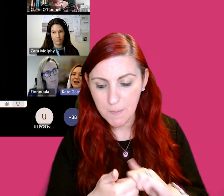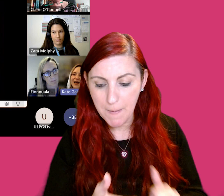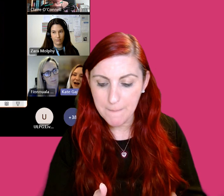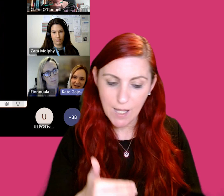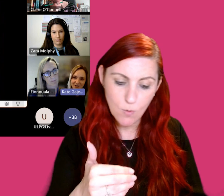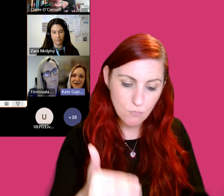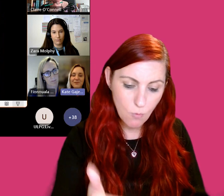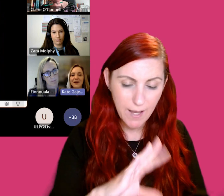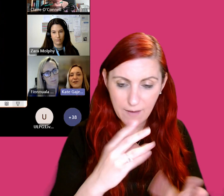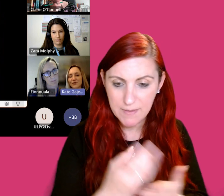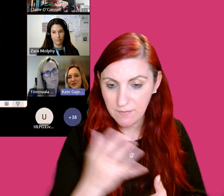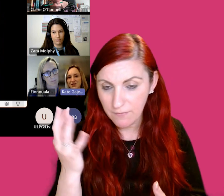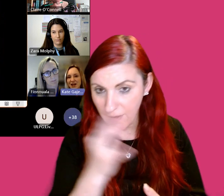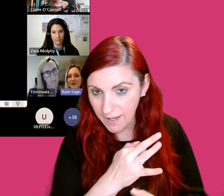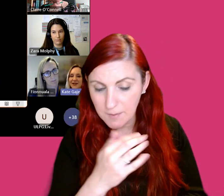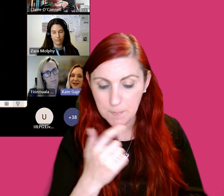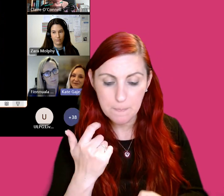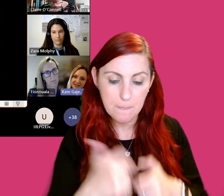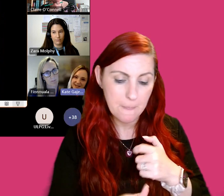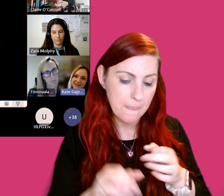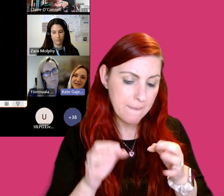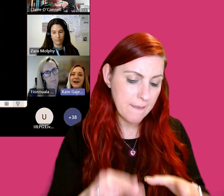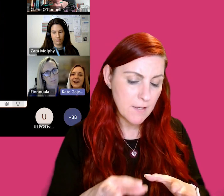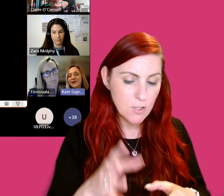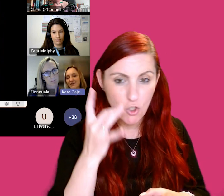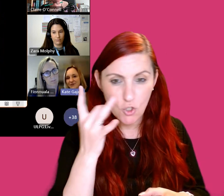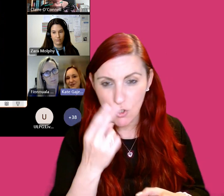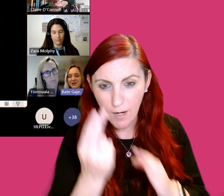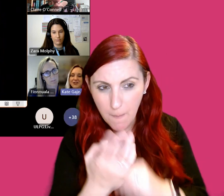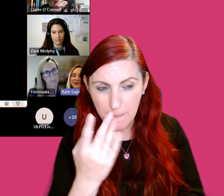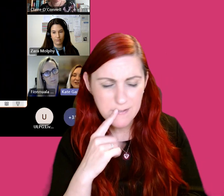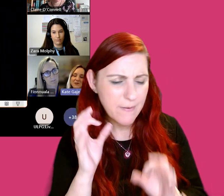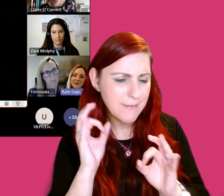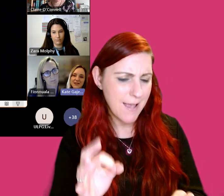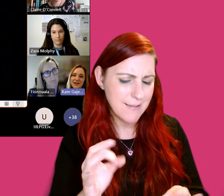well I had to have my of course checkups I had a fantastic care in one of the maternity hospitals